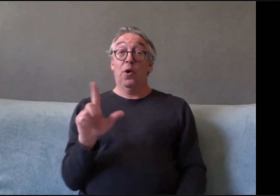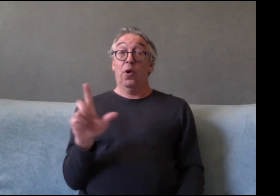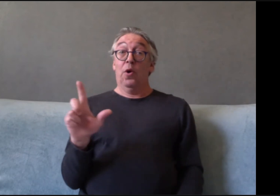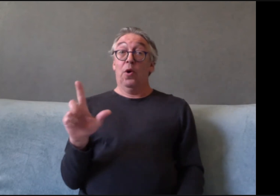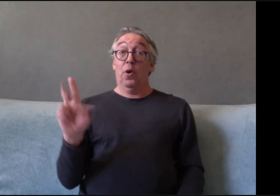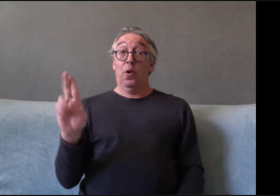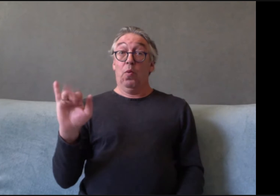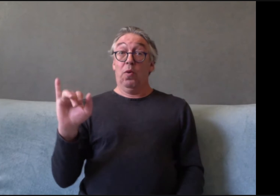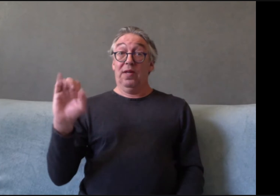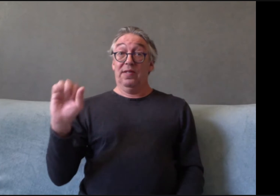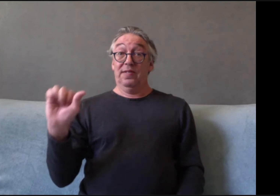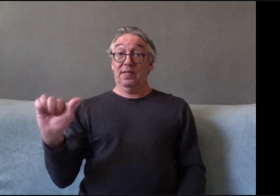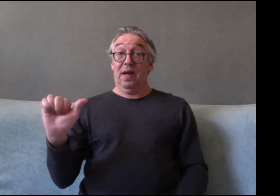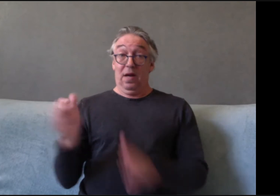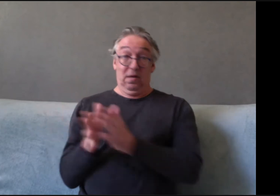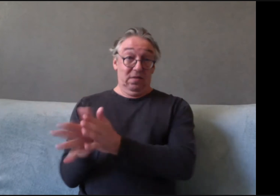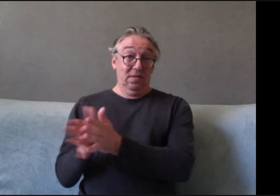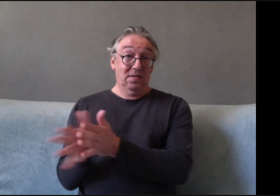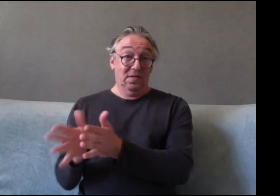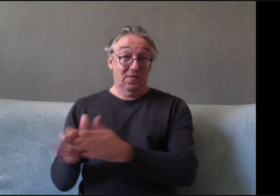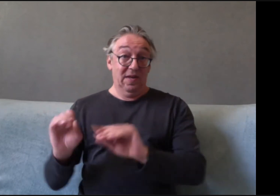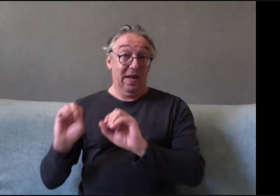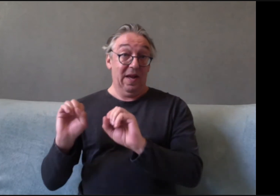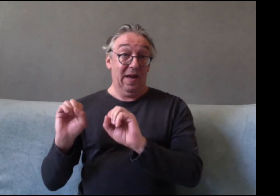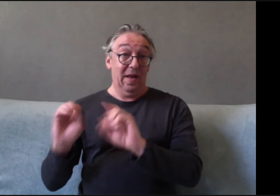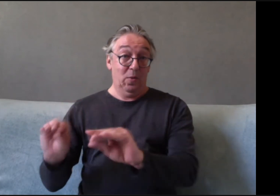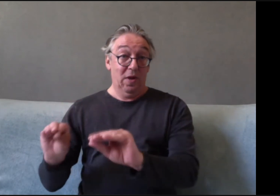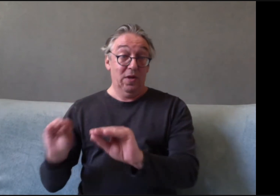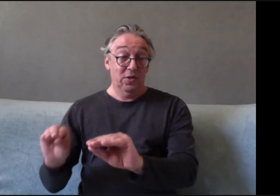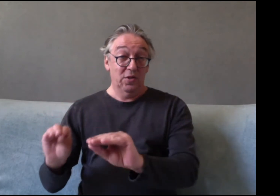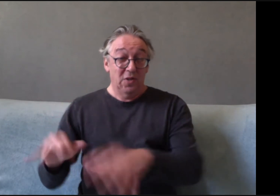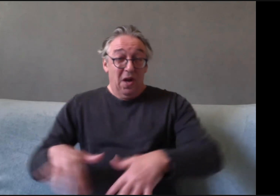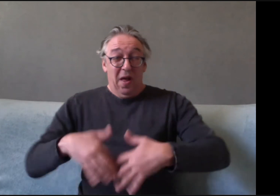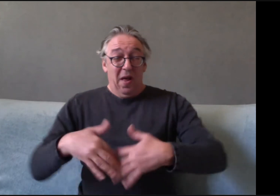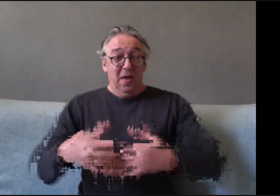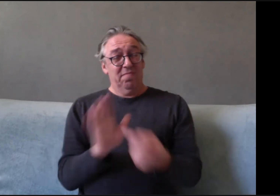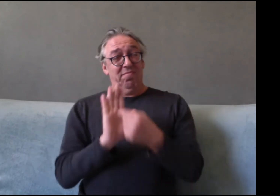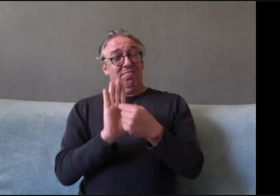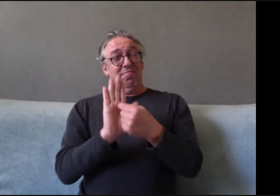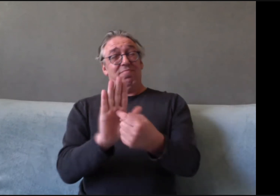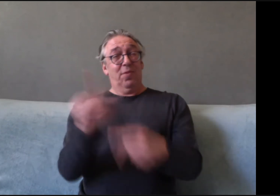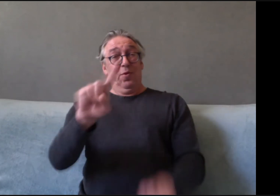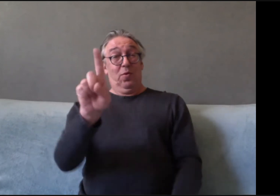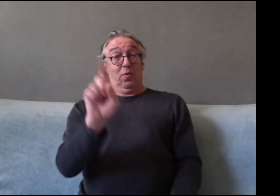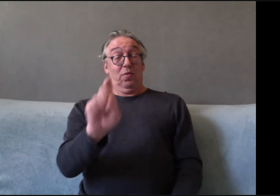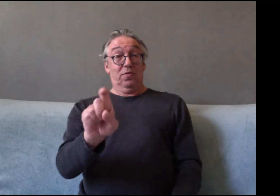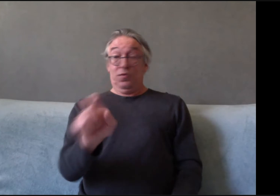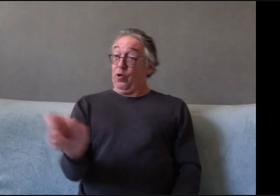How is it possible to educate at home persons with intellectual disability?